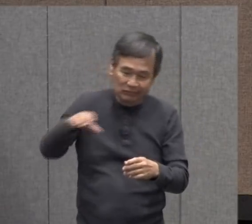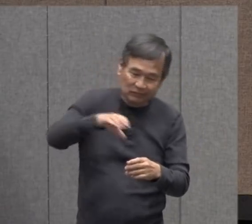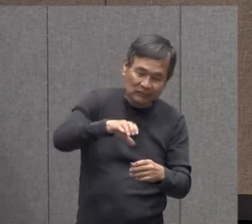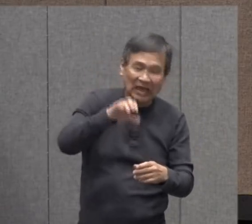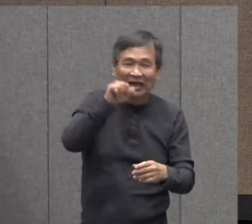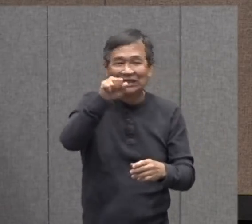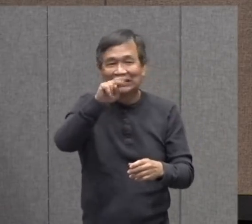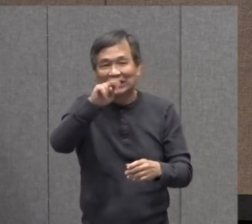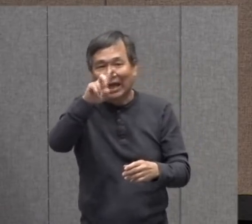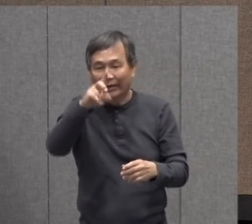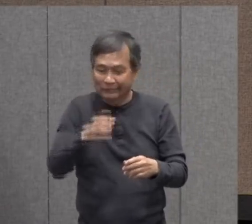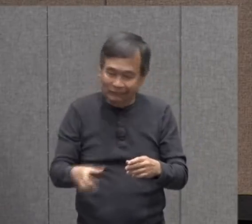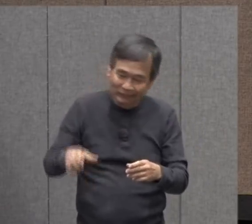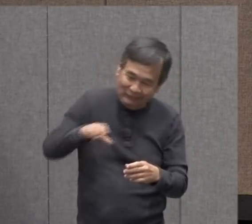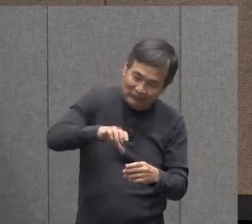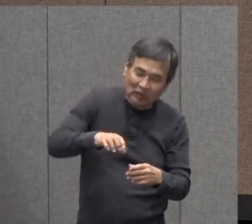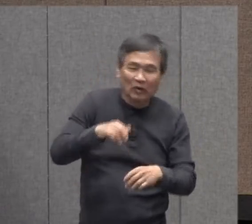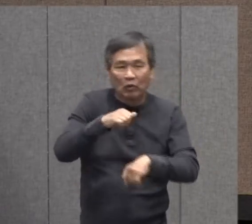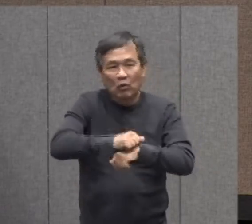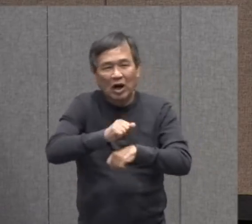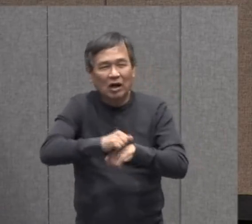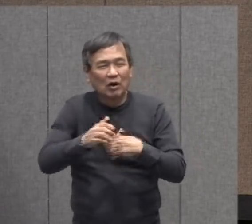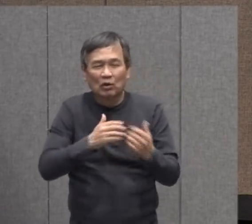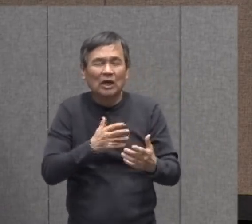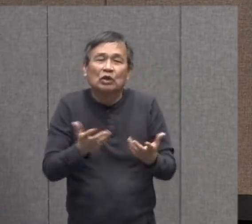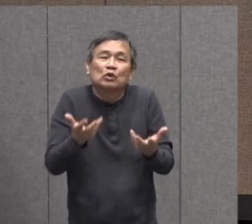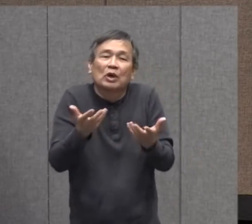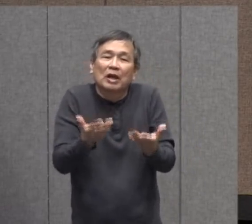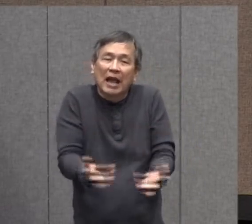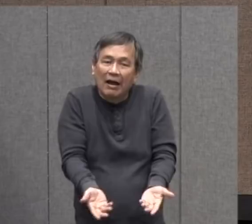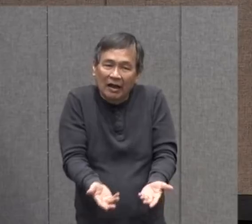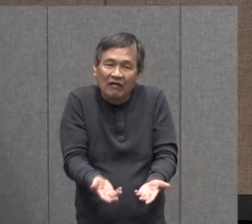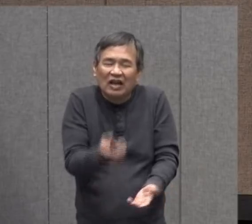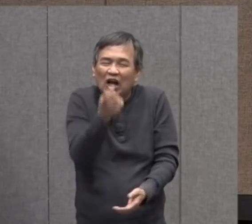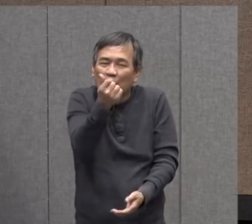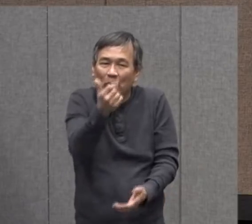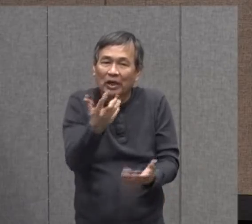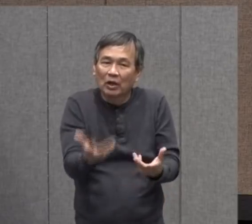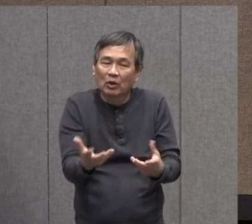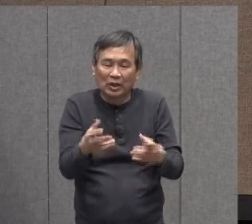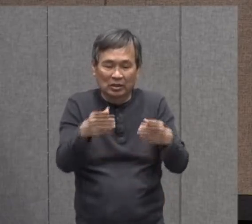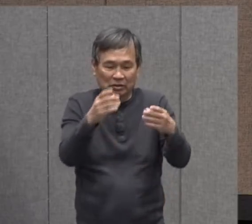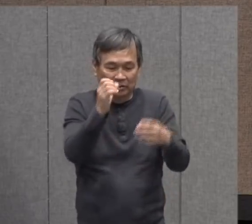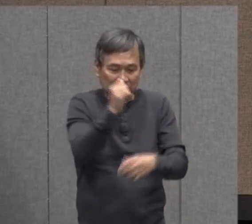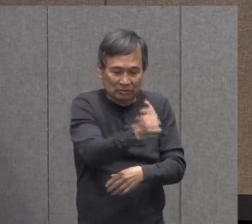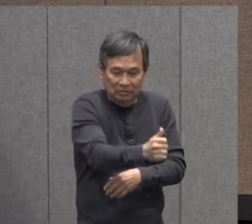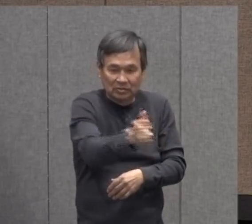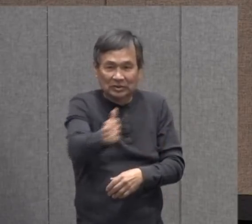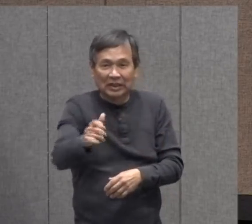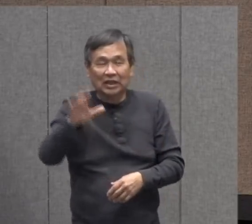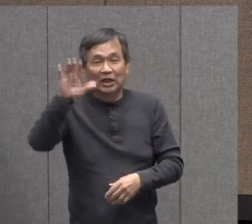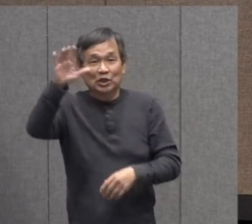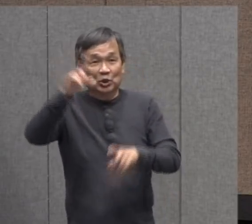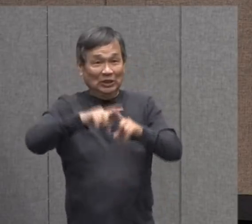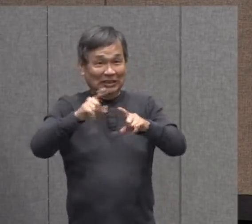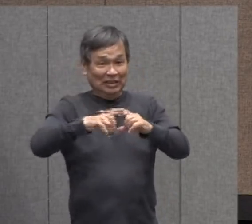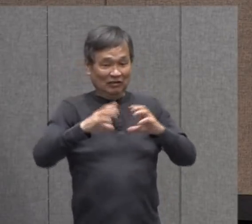Remember we want some weight in there. We want them to be a little heavy and then try your different objects,